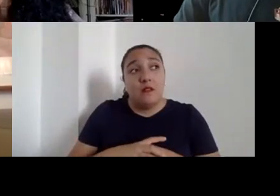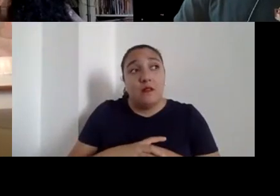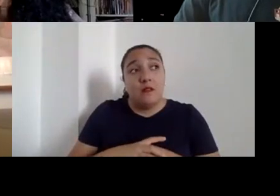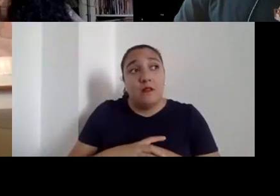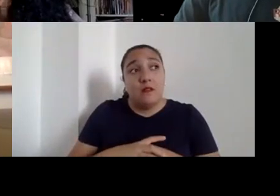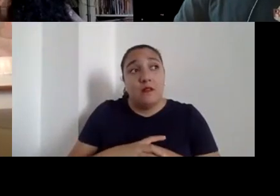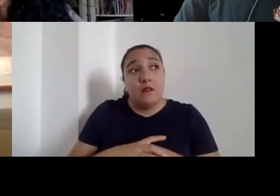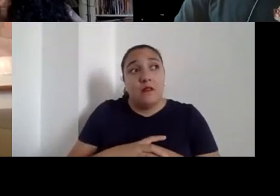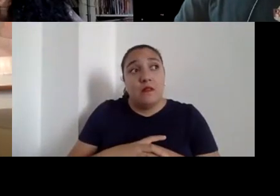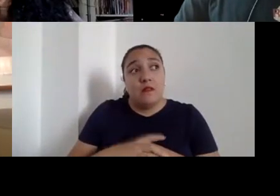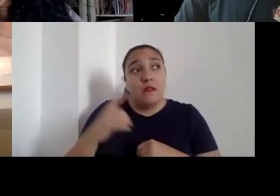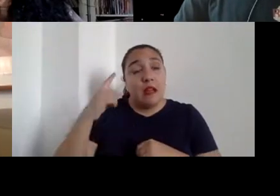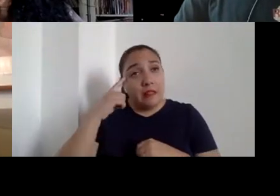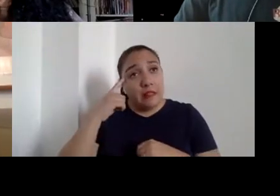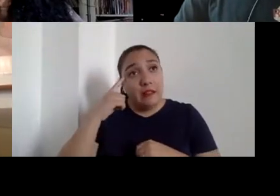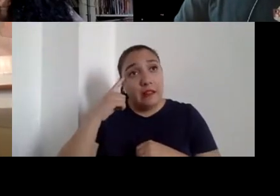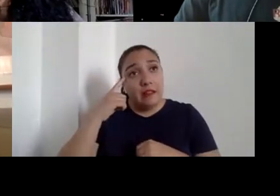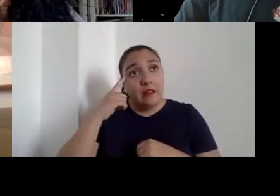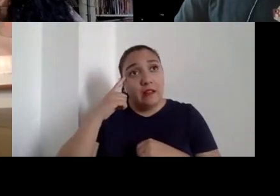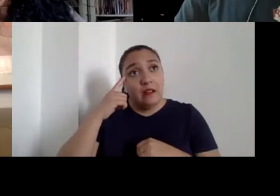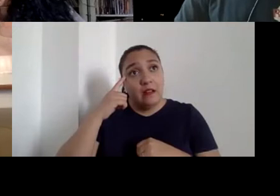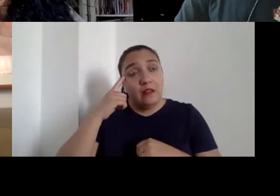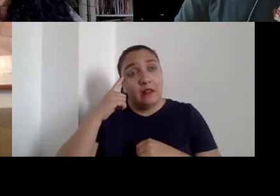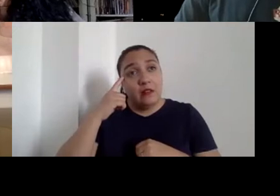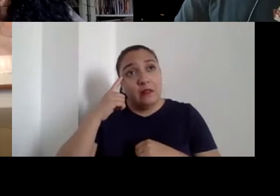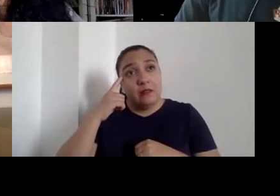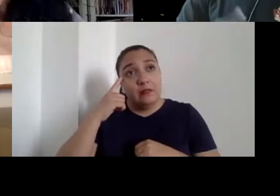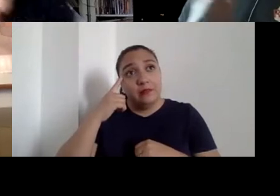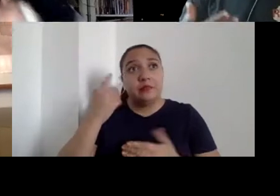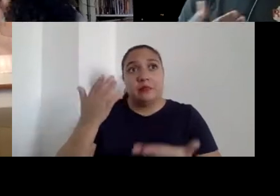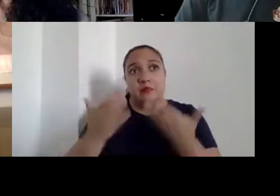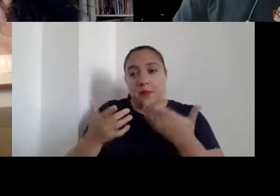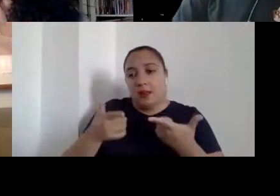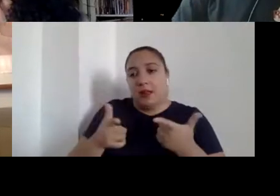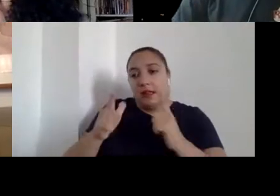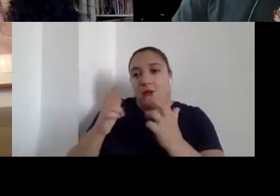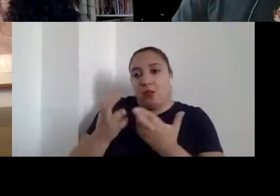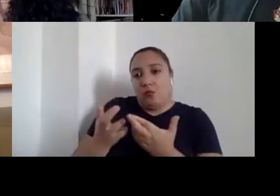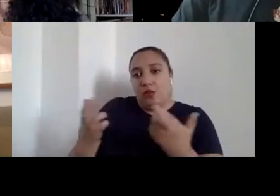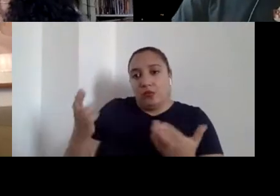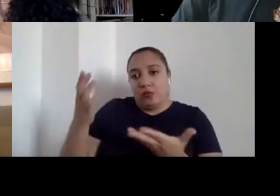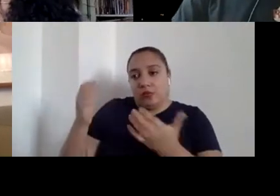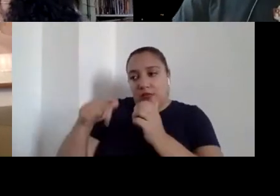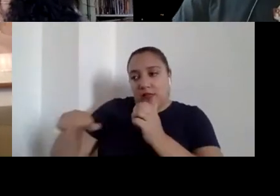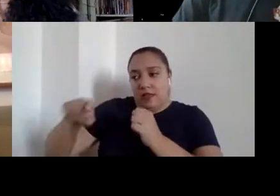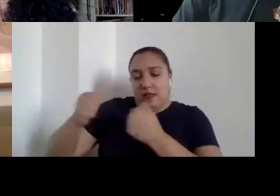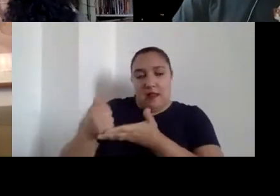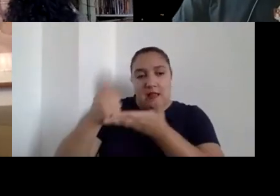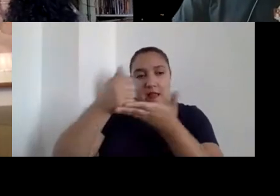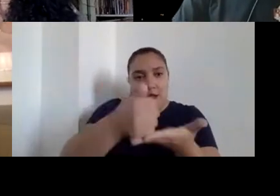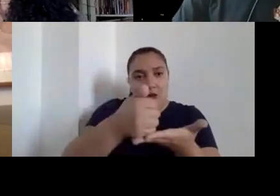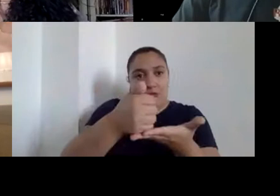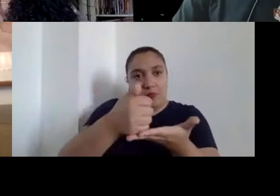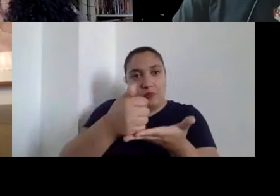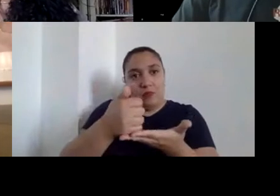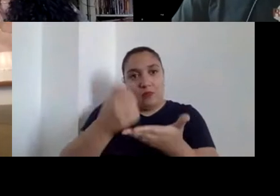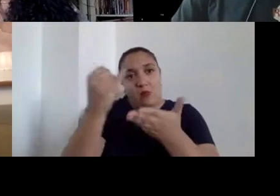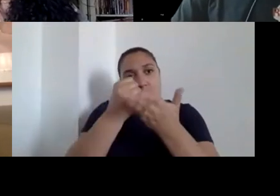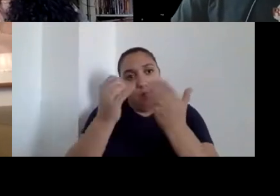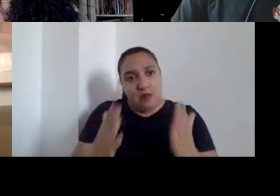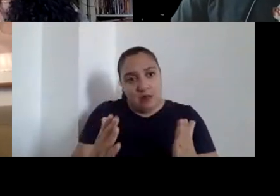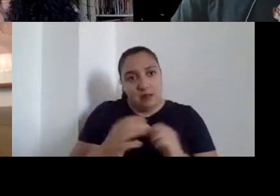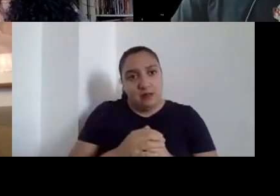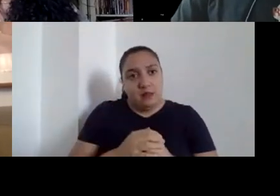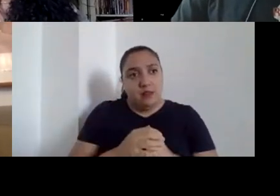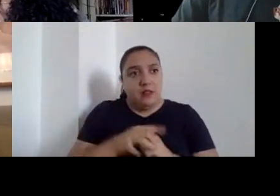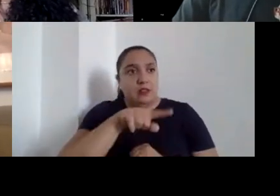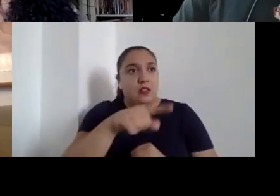resources to help artists kind of really know how much or how much